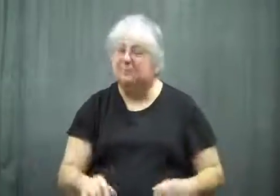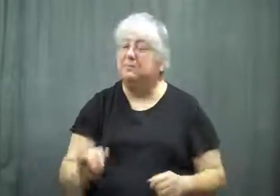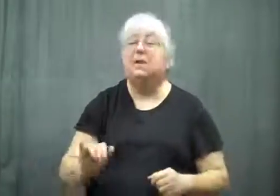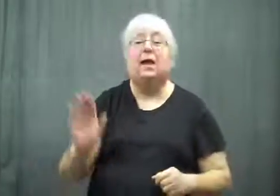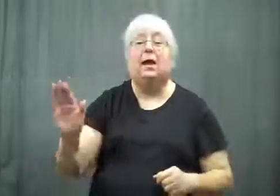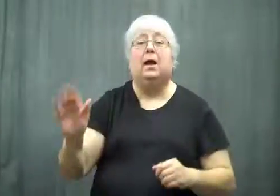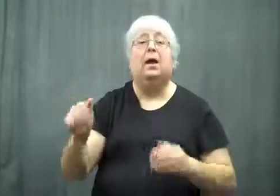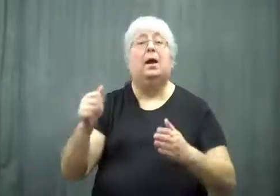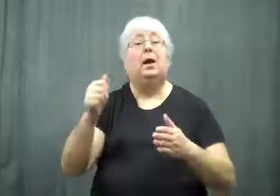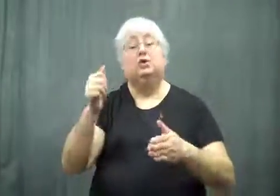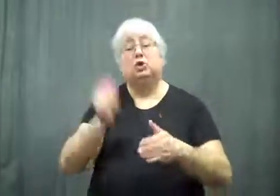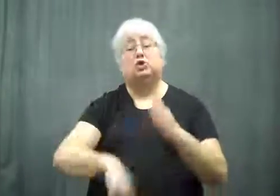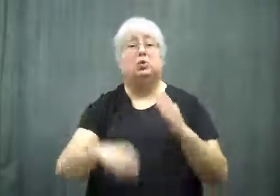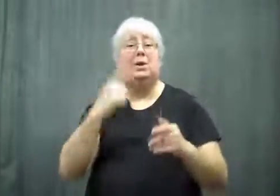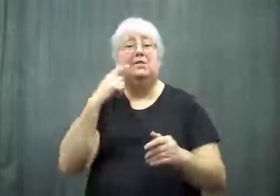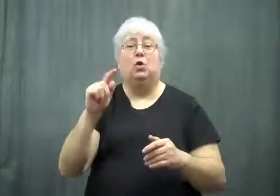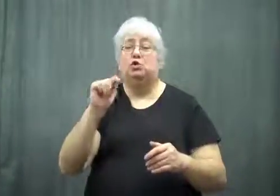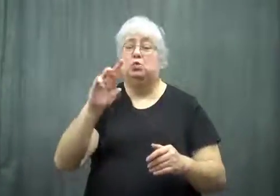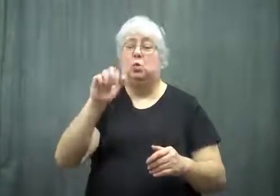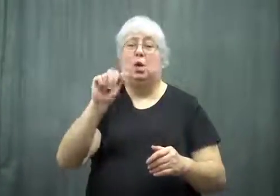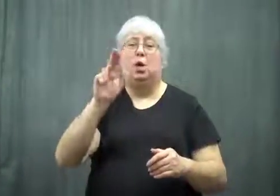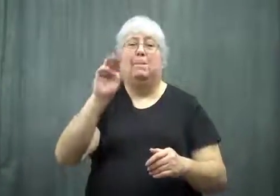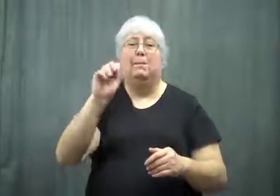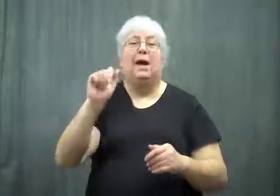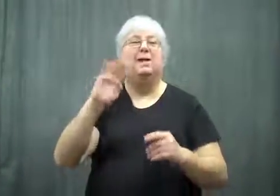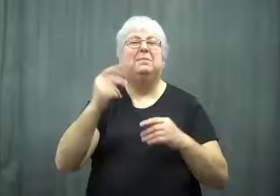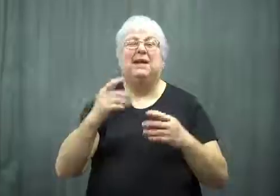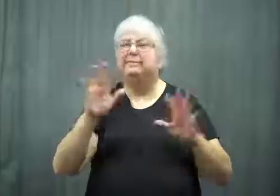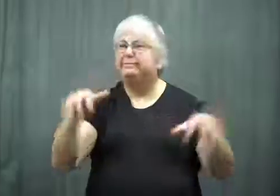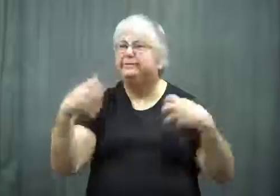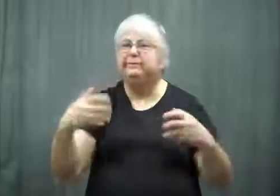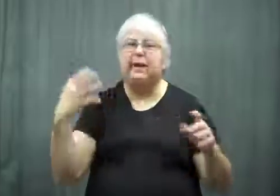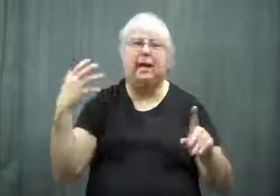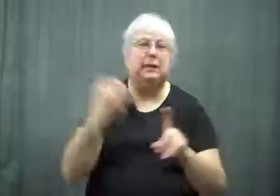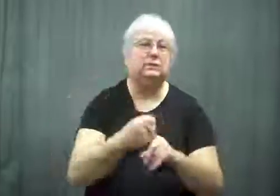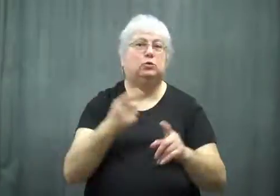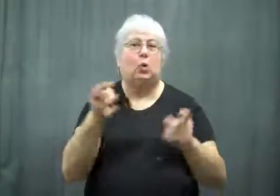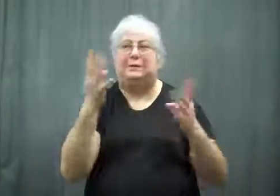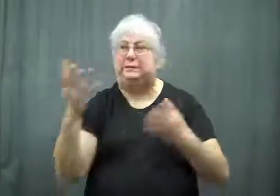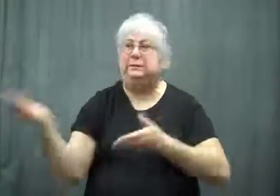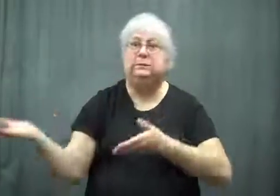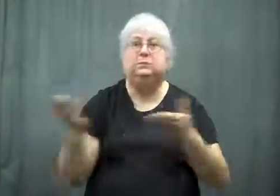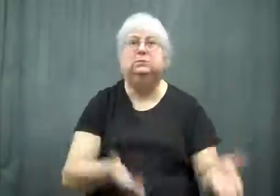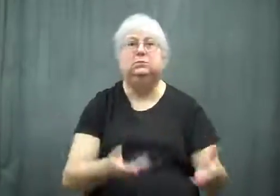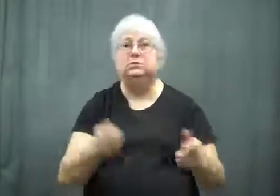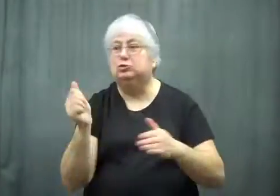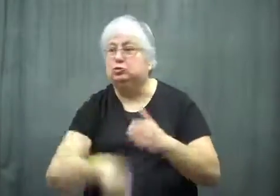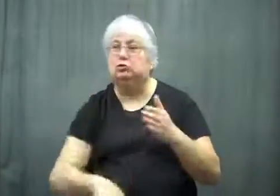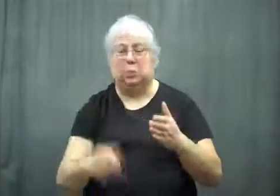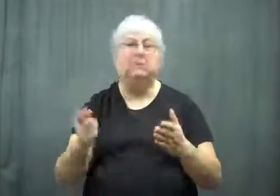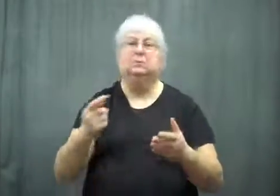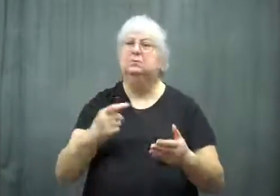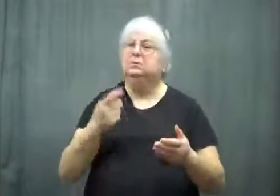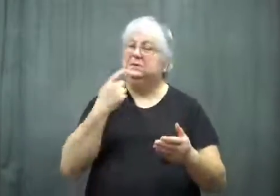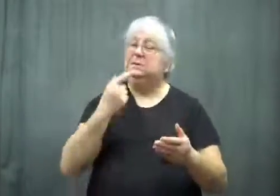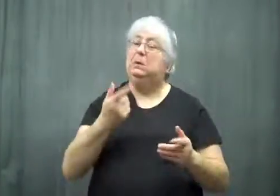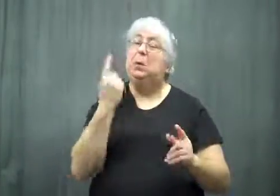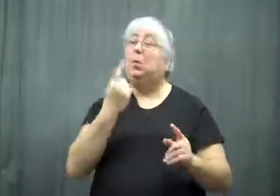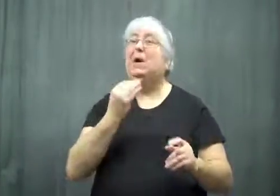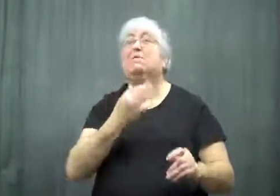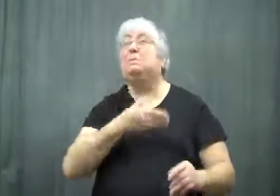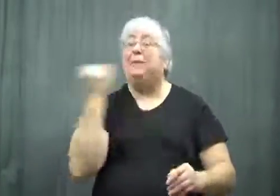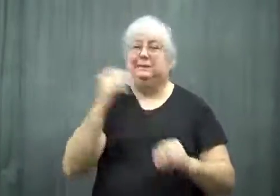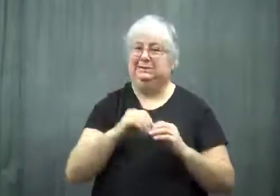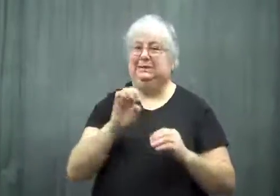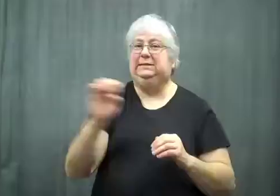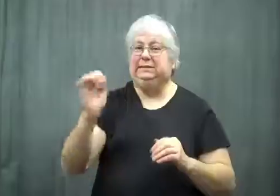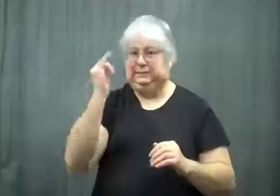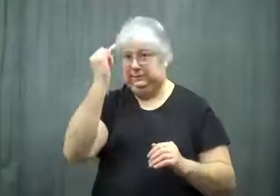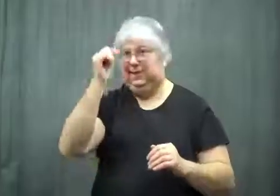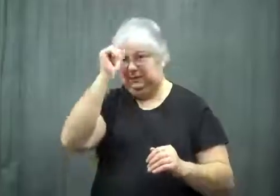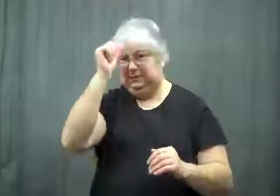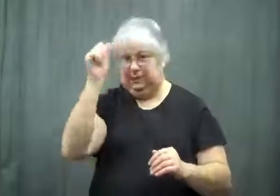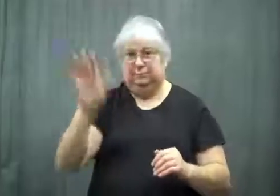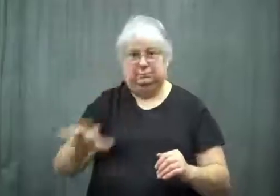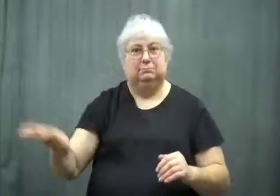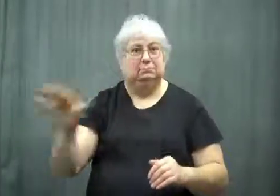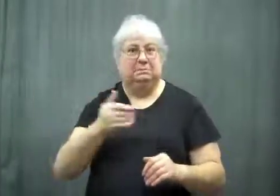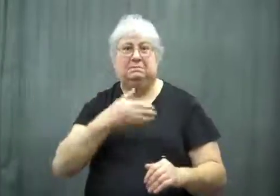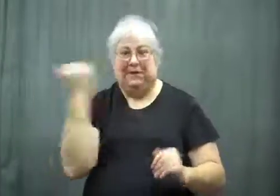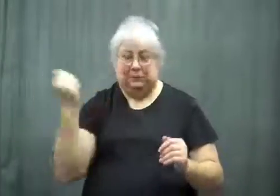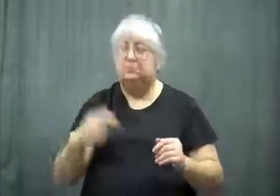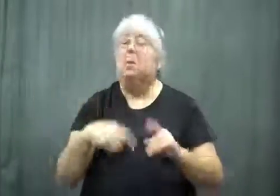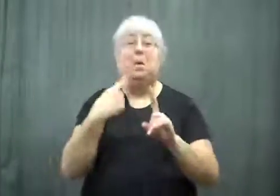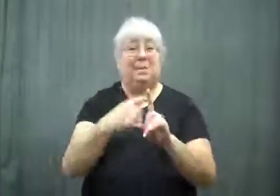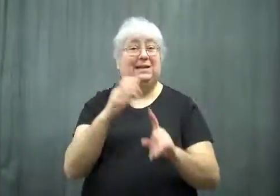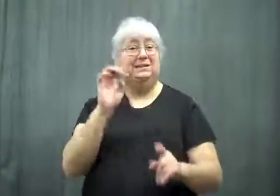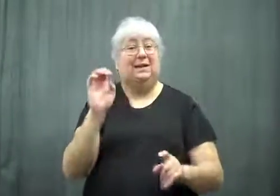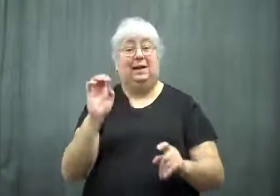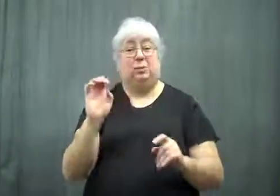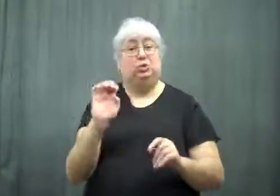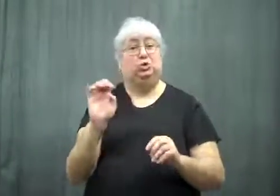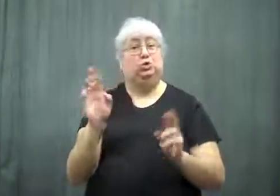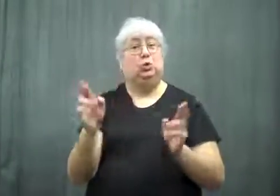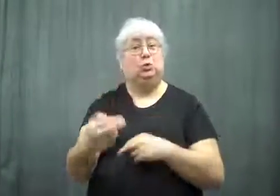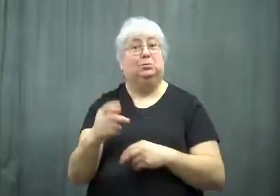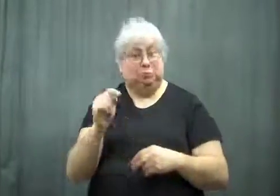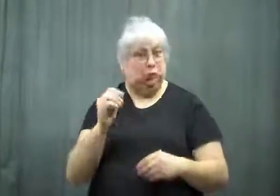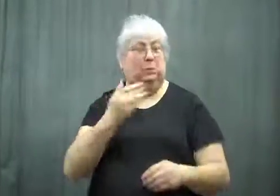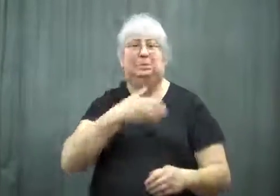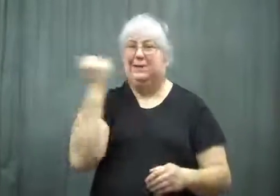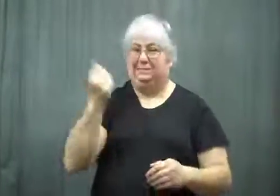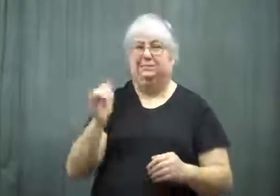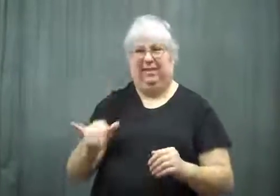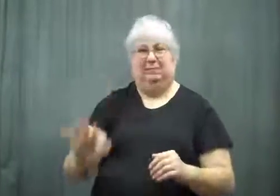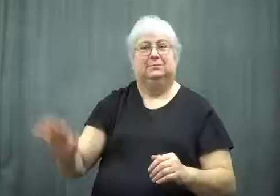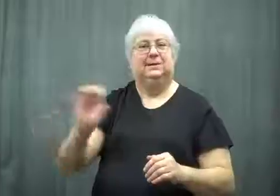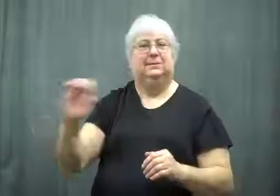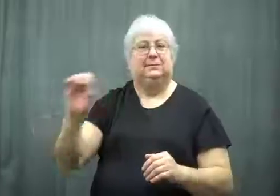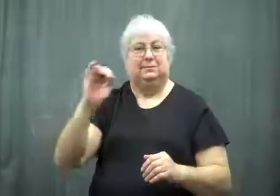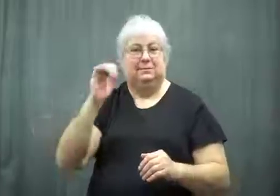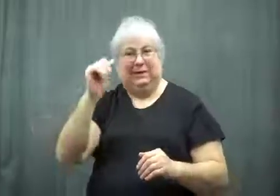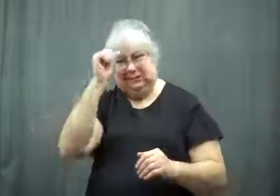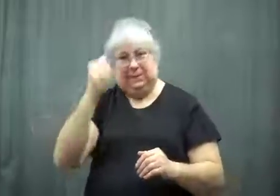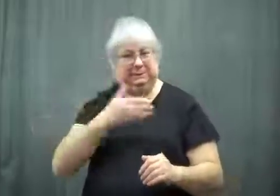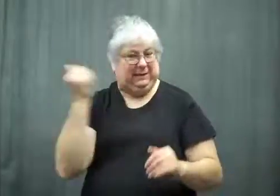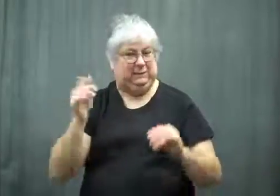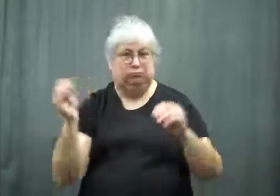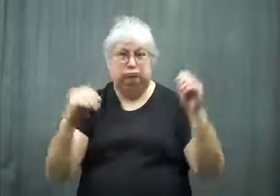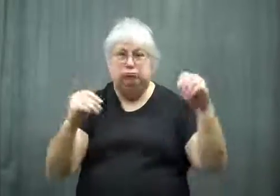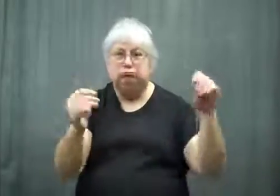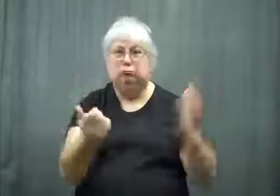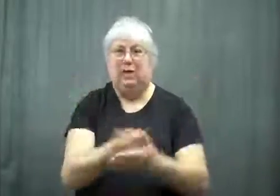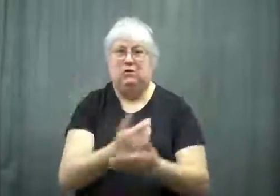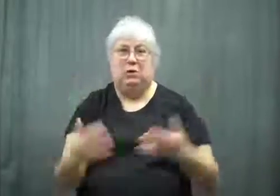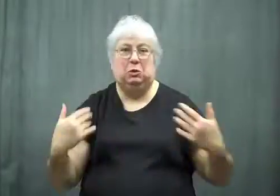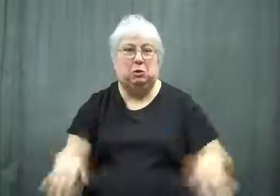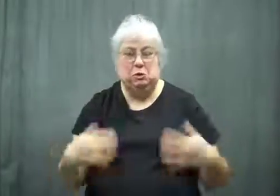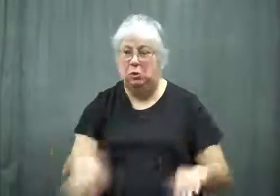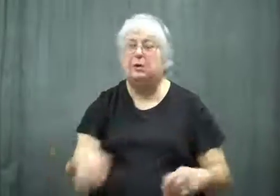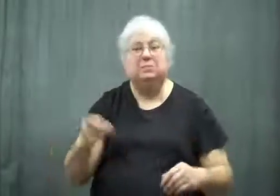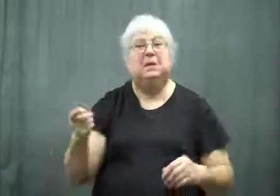The surgical trauma unit was said to be one of the best in East India.